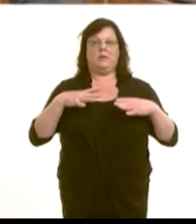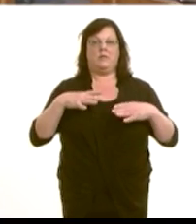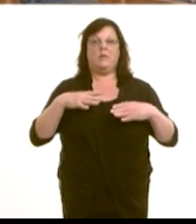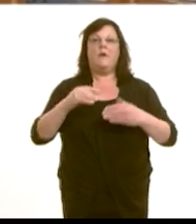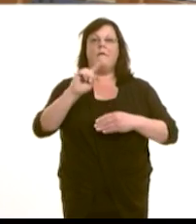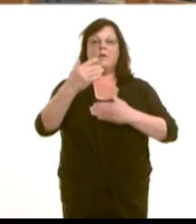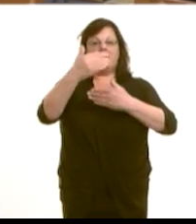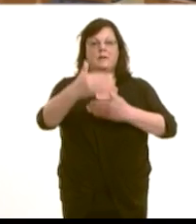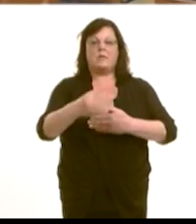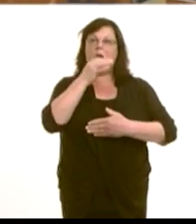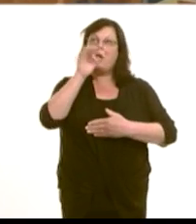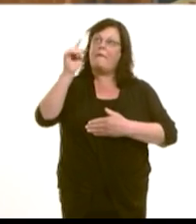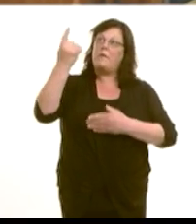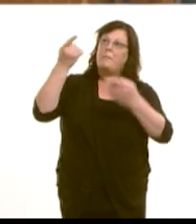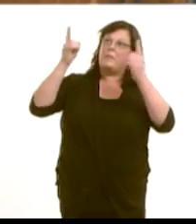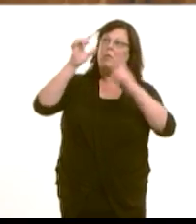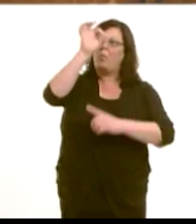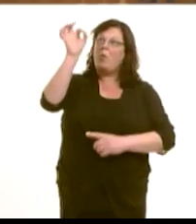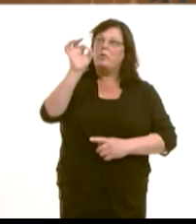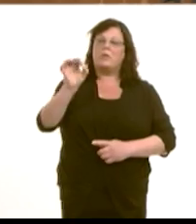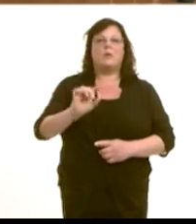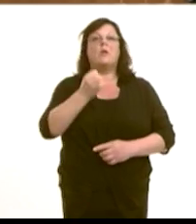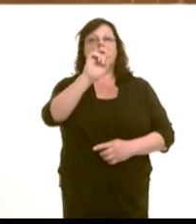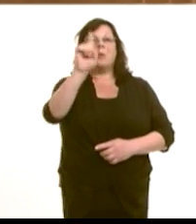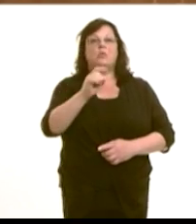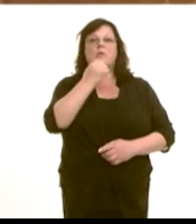to the First Minister, and the first question is from Paul Davies. Paul Davies: 1.